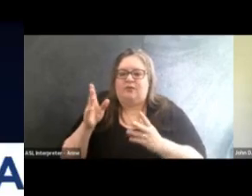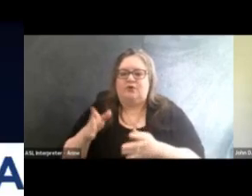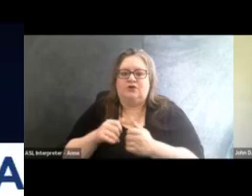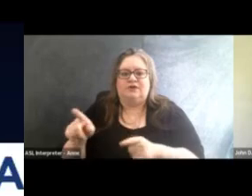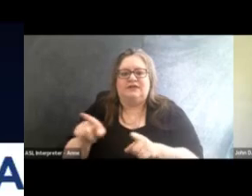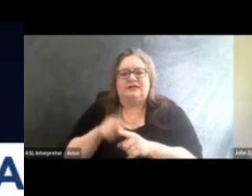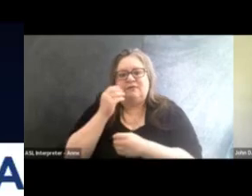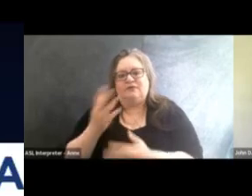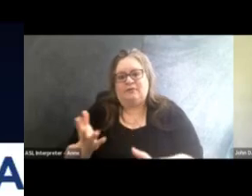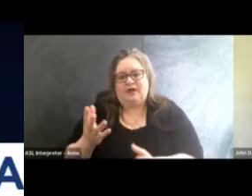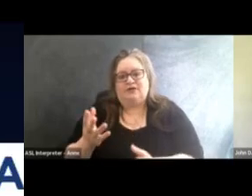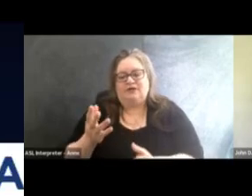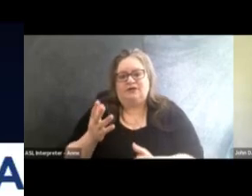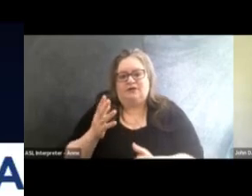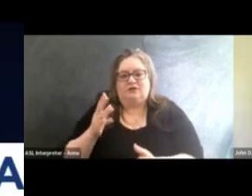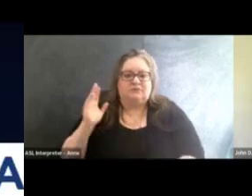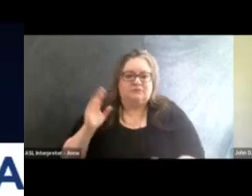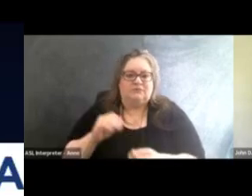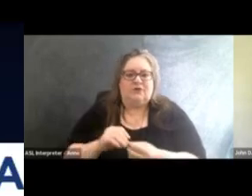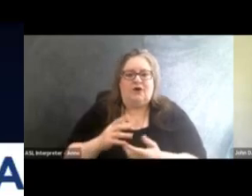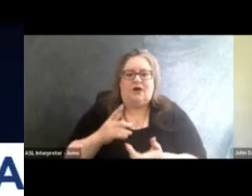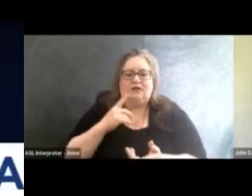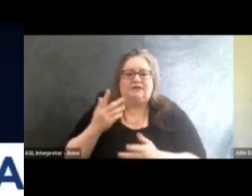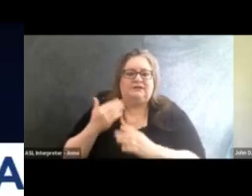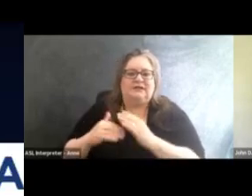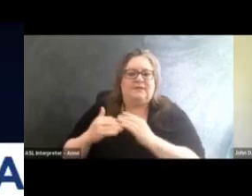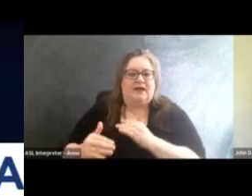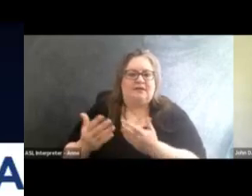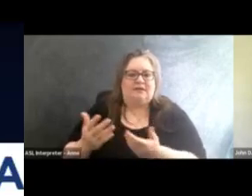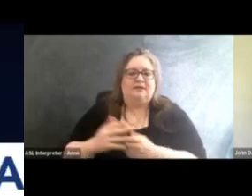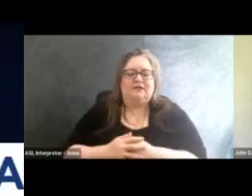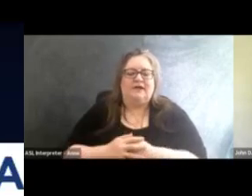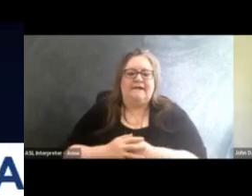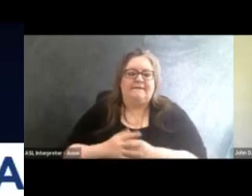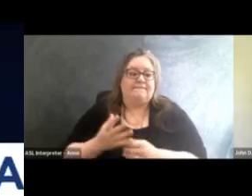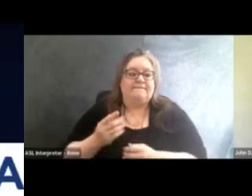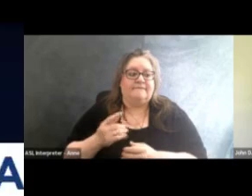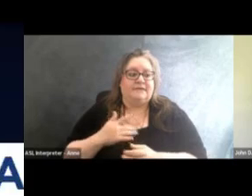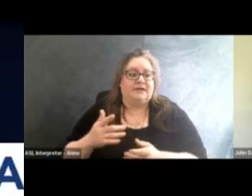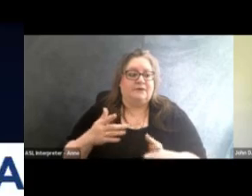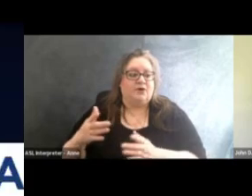information, all of which is emailed, as the typical way in which the information shared.